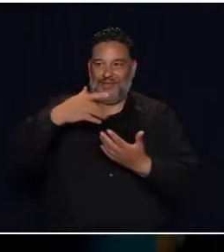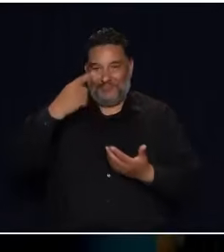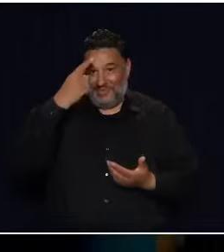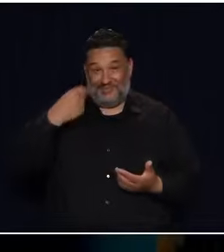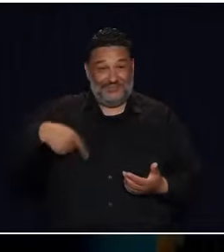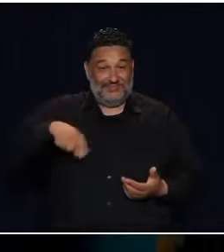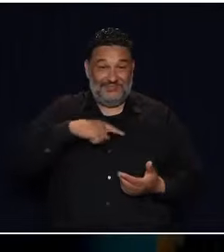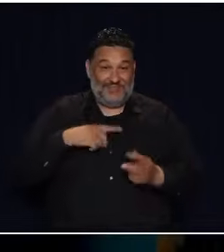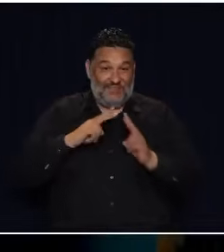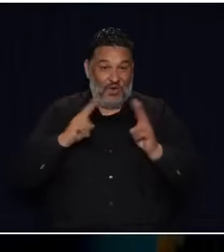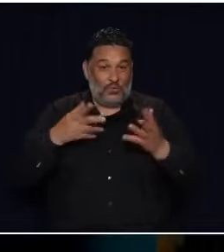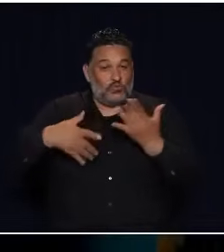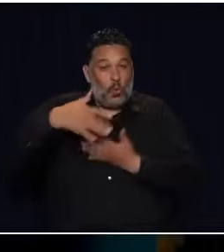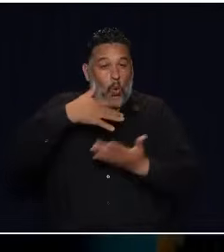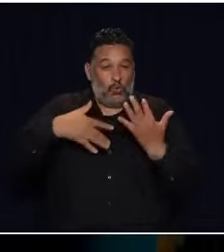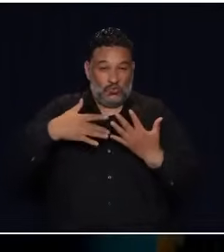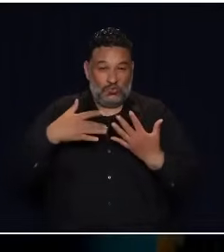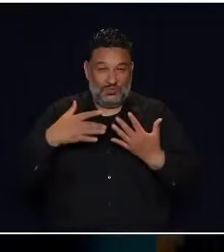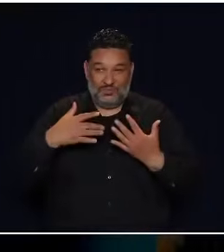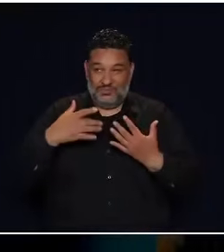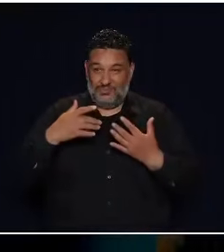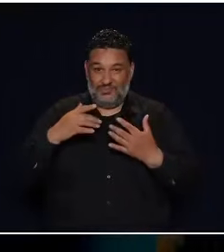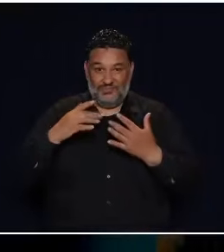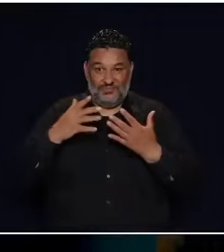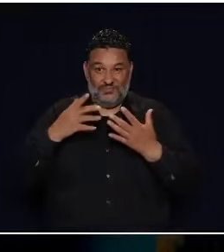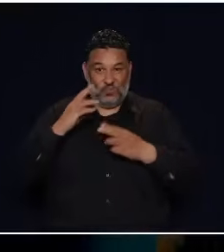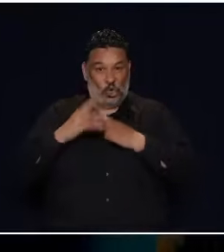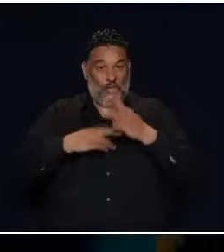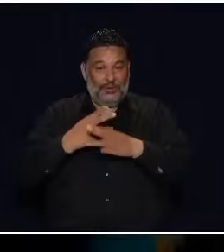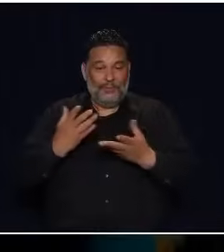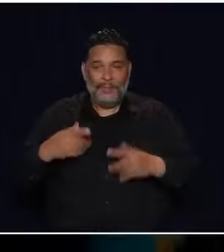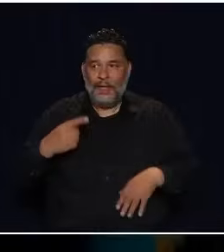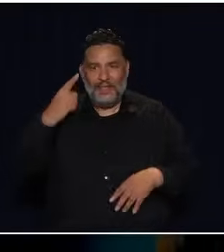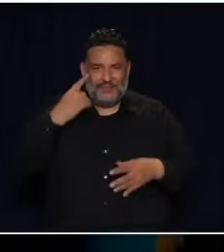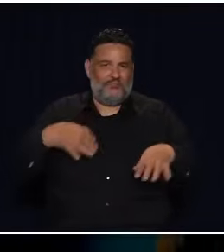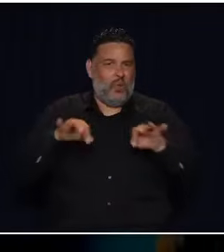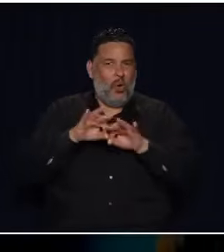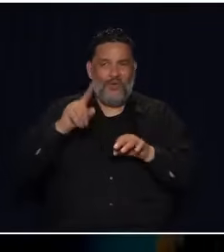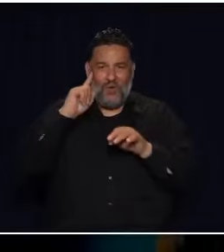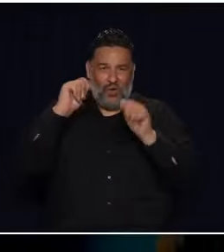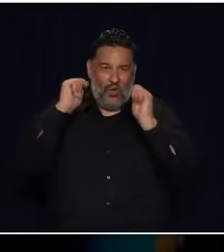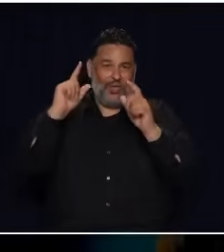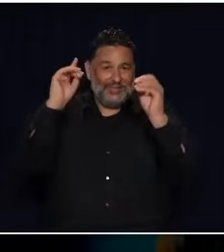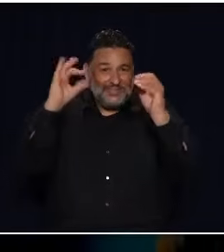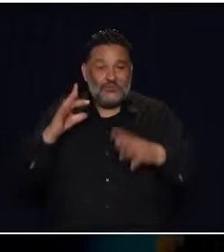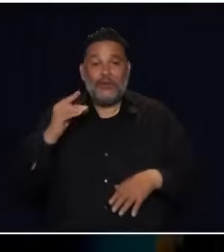BEHAVIORS SO THEY CAN FUNCTION IN A SOCIETY WHERE WE ARE SOCIAL HUMAN BEINGS. AND THAT'S IMPORTANT.